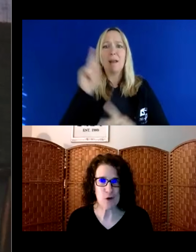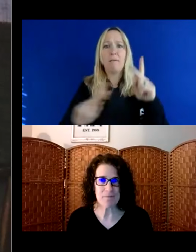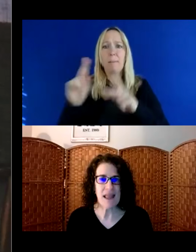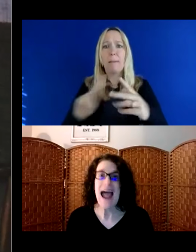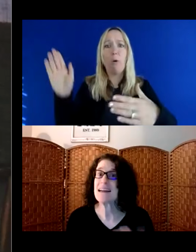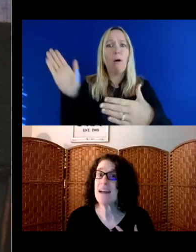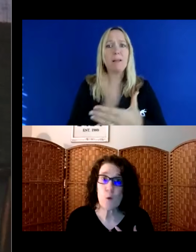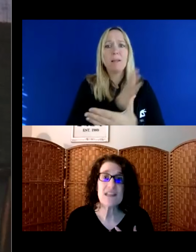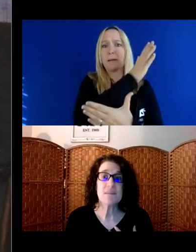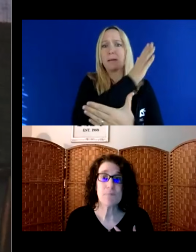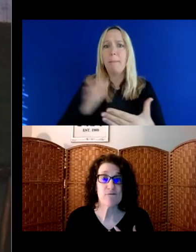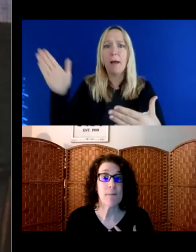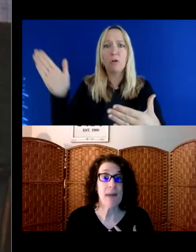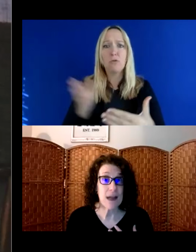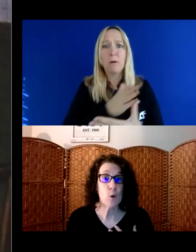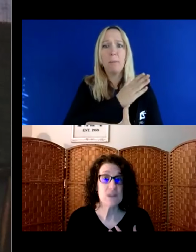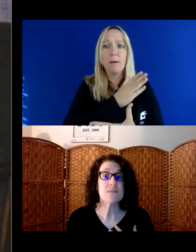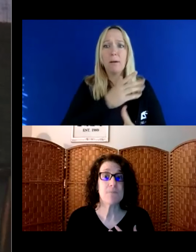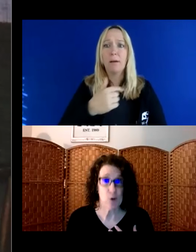I can only speak for my own experience.